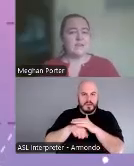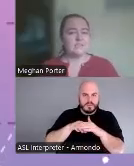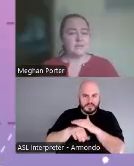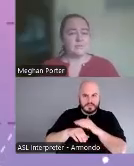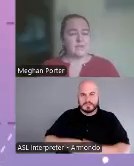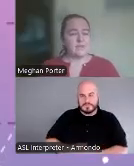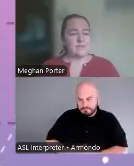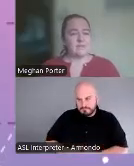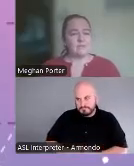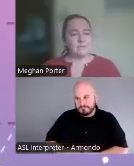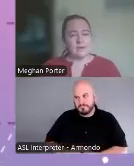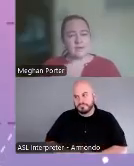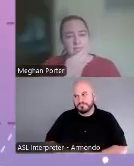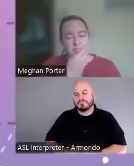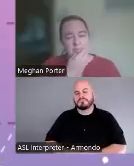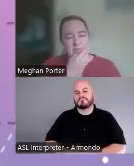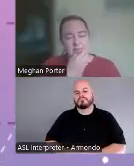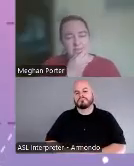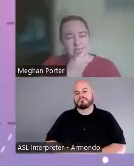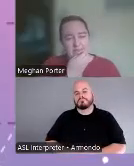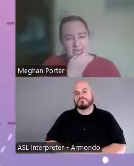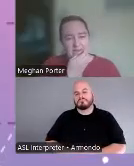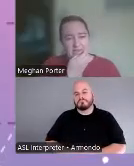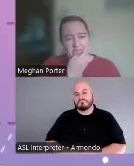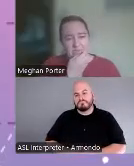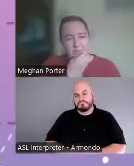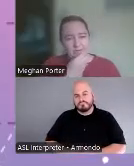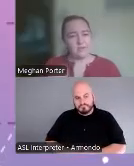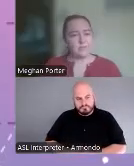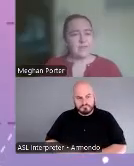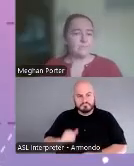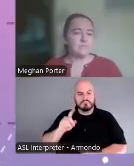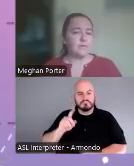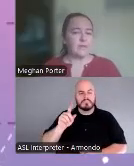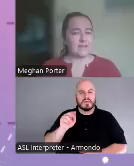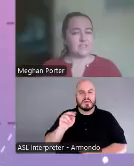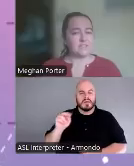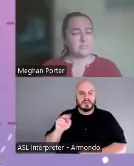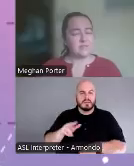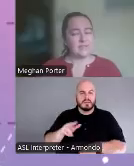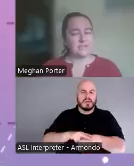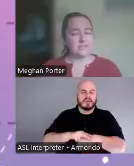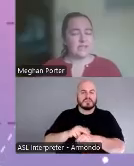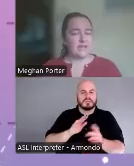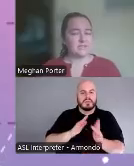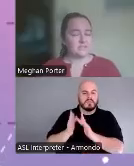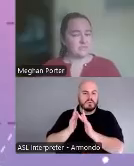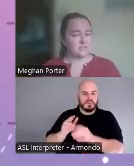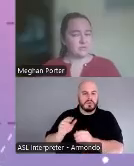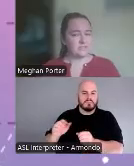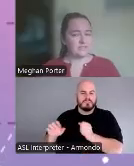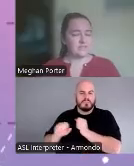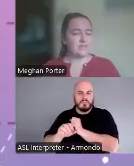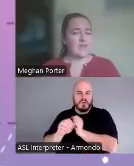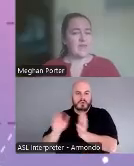So we-- at the ADA National Network, we help promote ASHA's communication access resources,